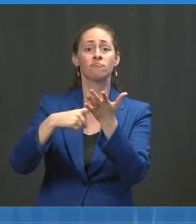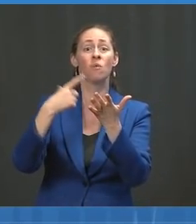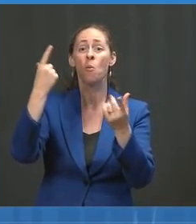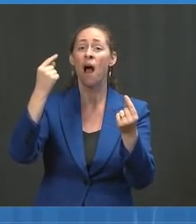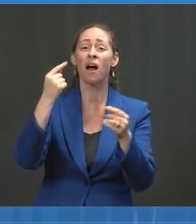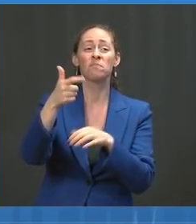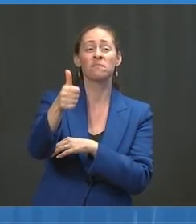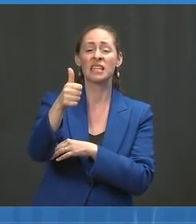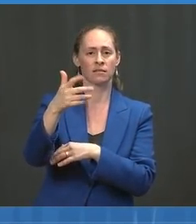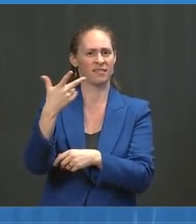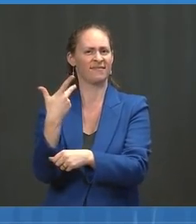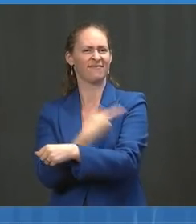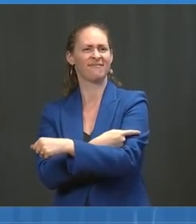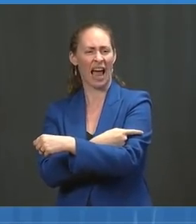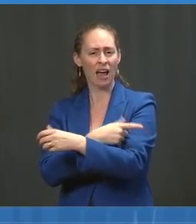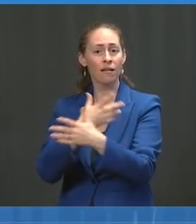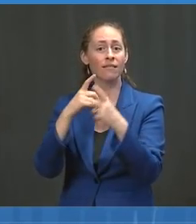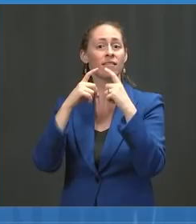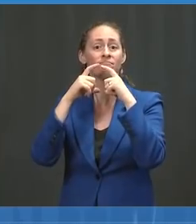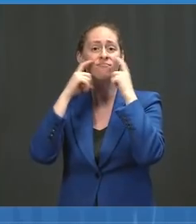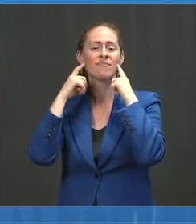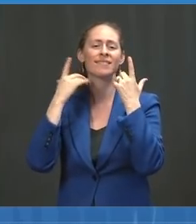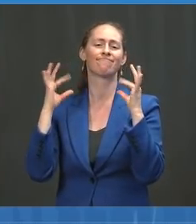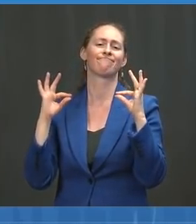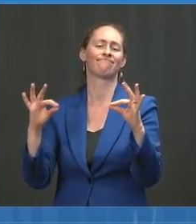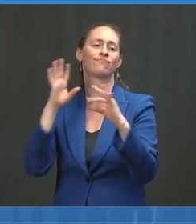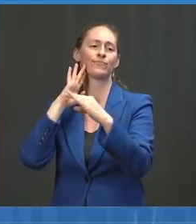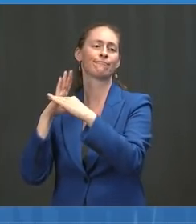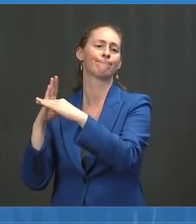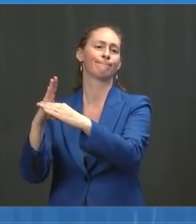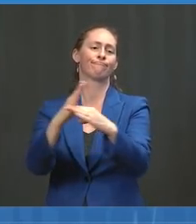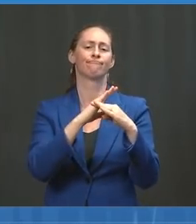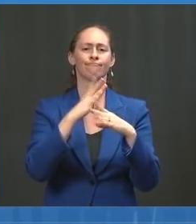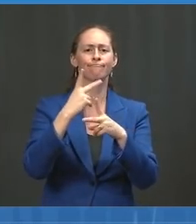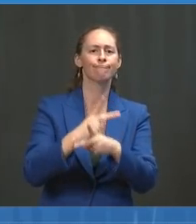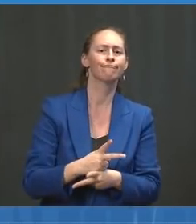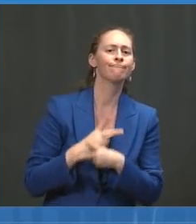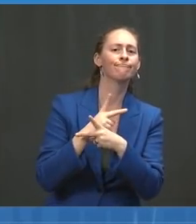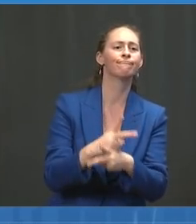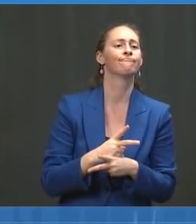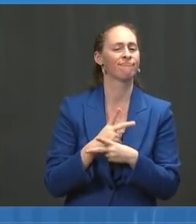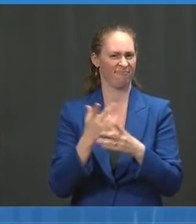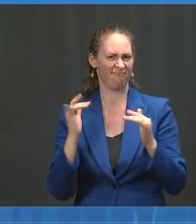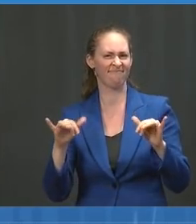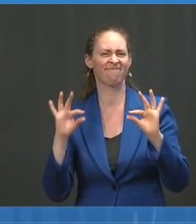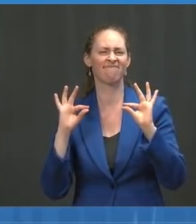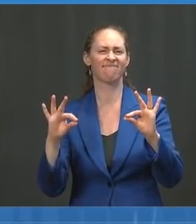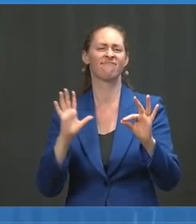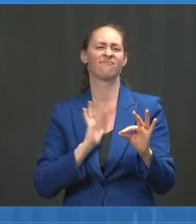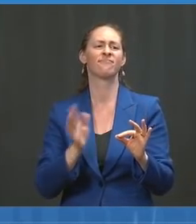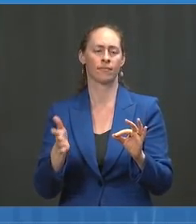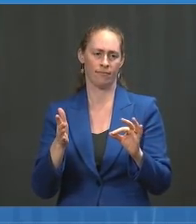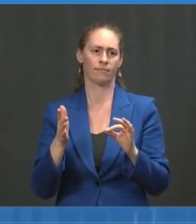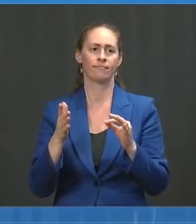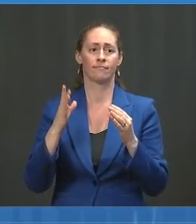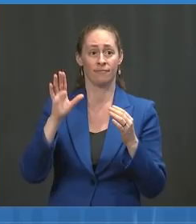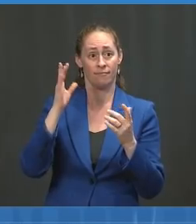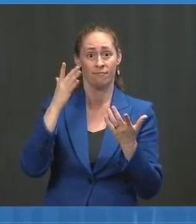masking works, prevention and mitigation strategies work. And there's plenty of funding that's been made available